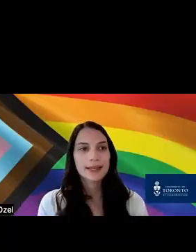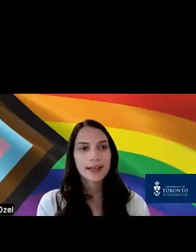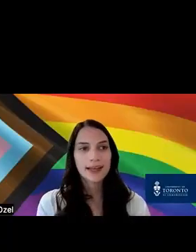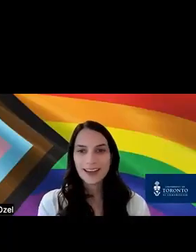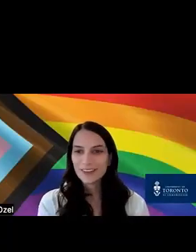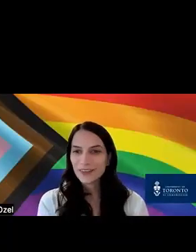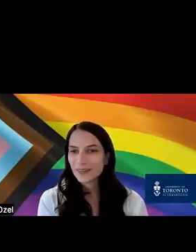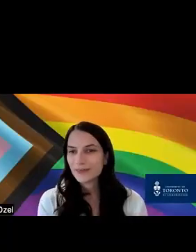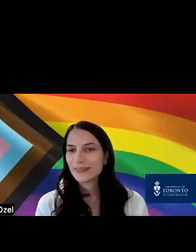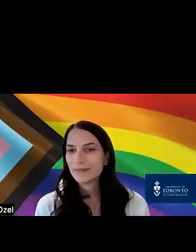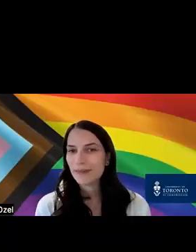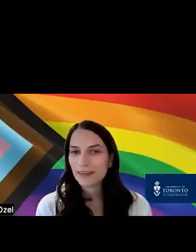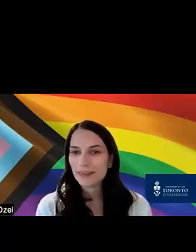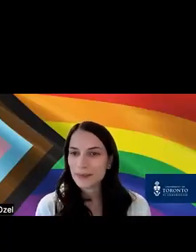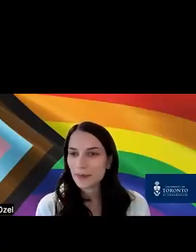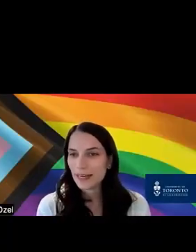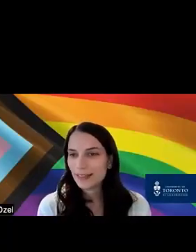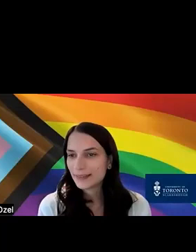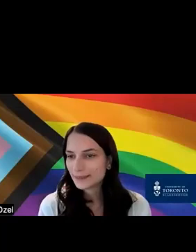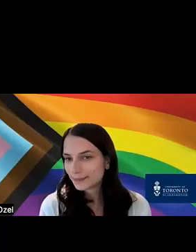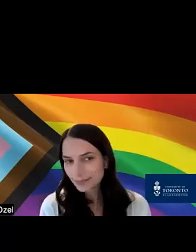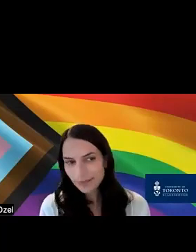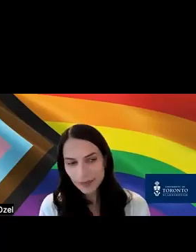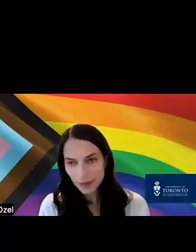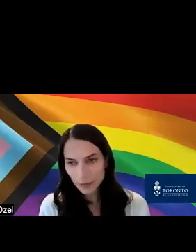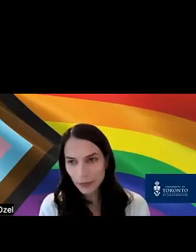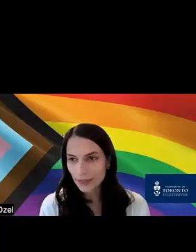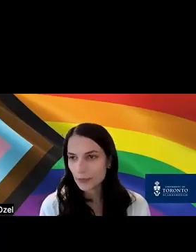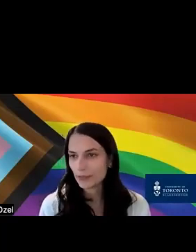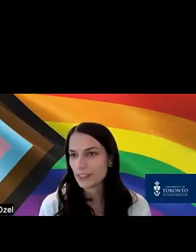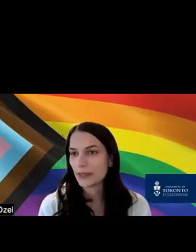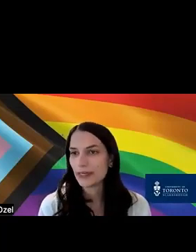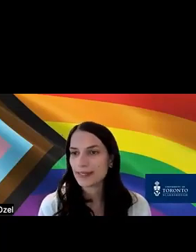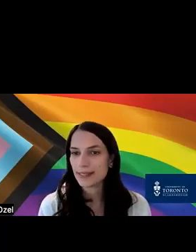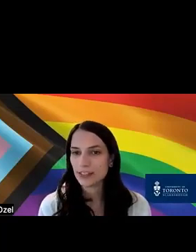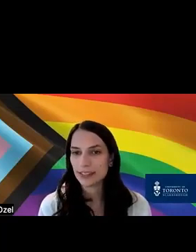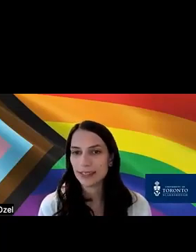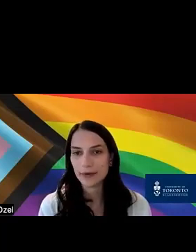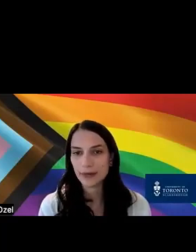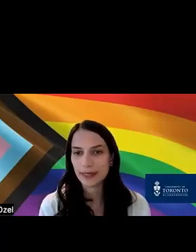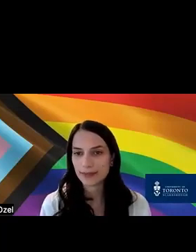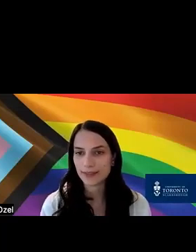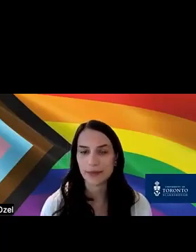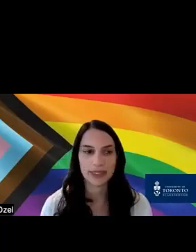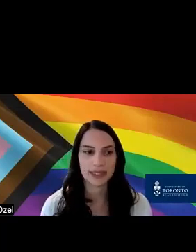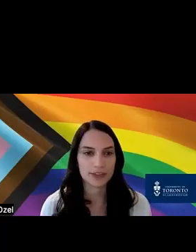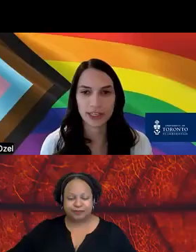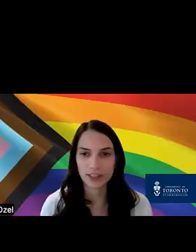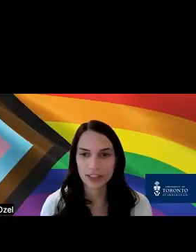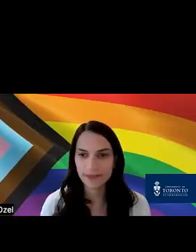Hi everyone, welcome back from the break. We're going to move into our next session now and I'll start with an introduction.